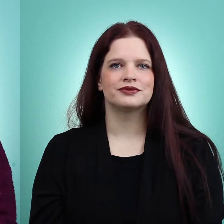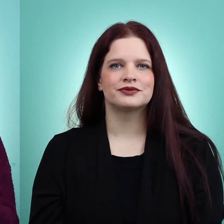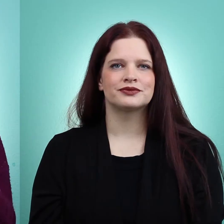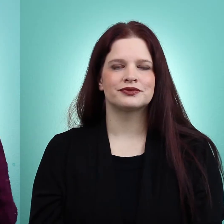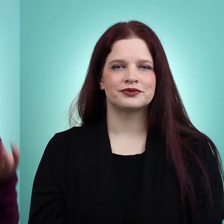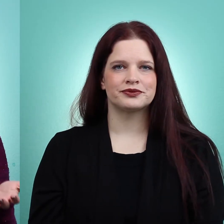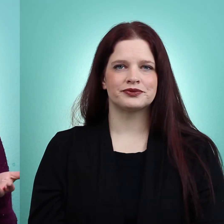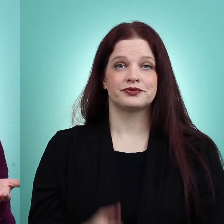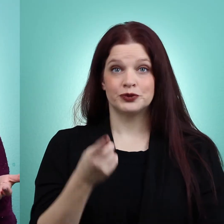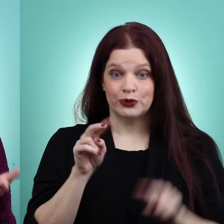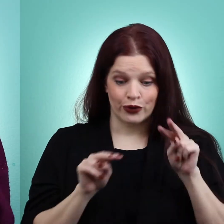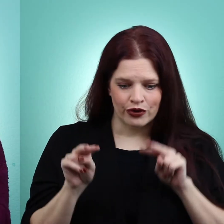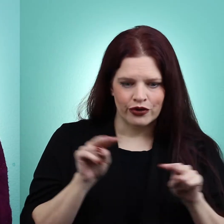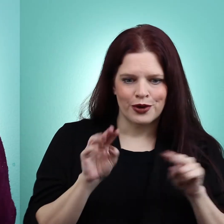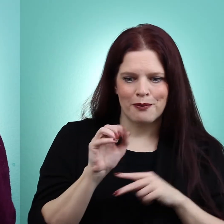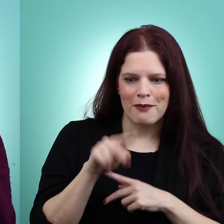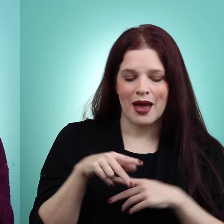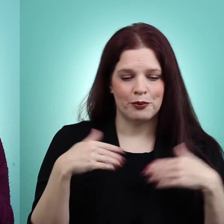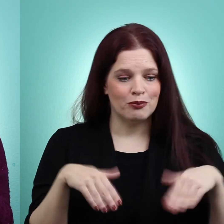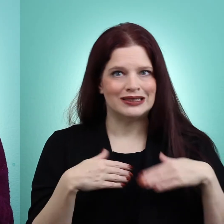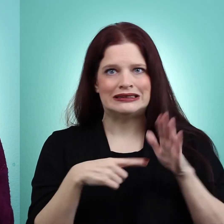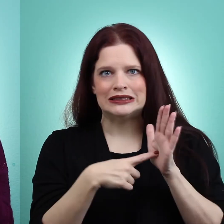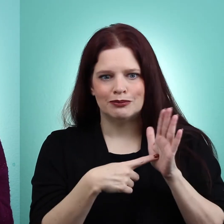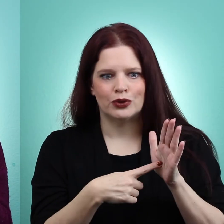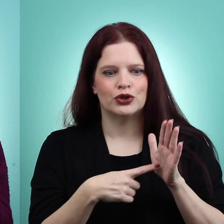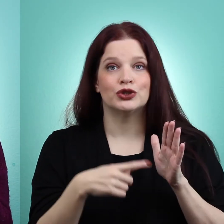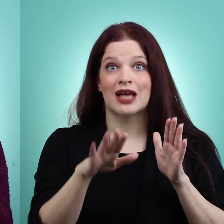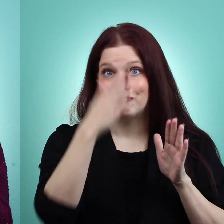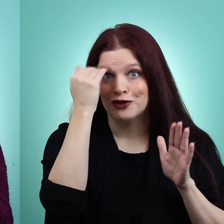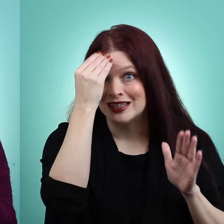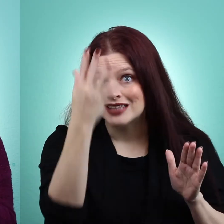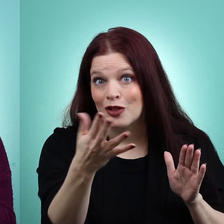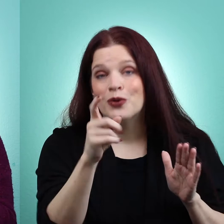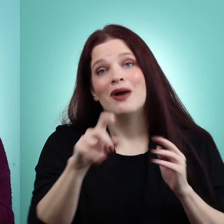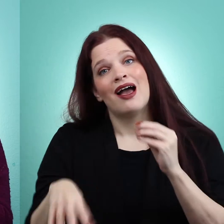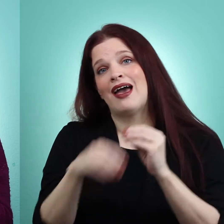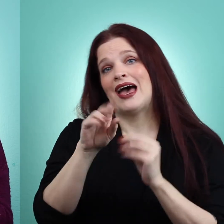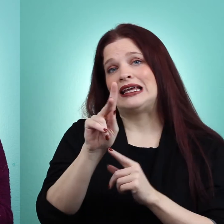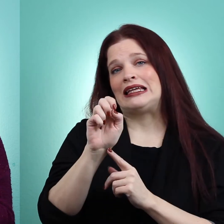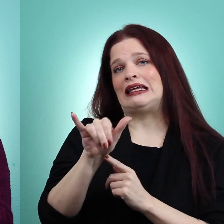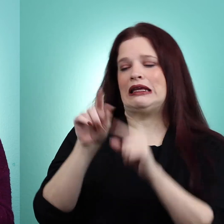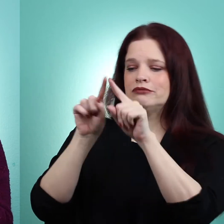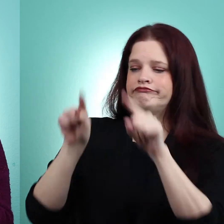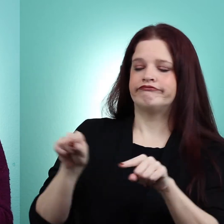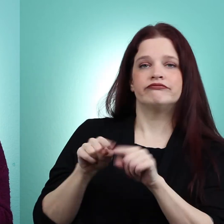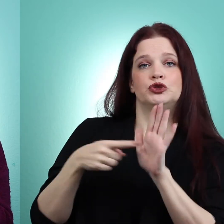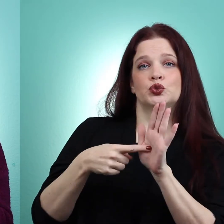As you're looking at your family map, you got all of these symbols I forgot to add, don't forget to create a key for all the symbols that you created,